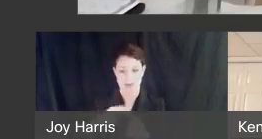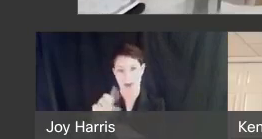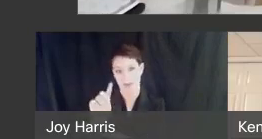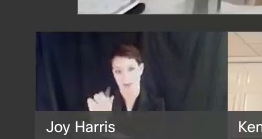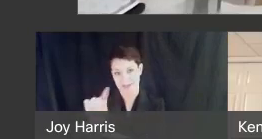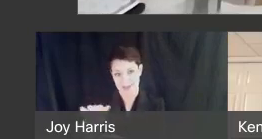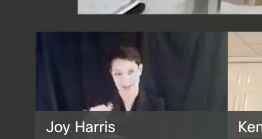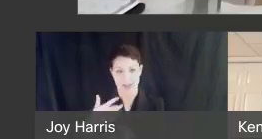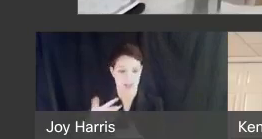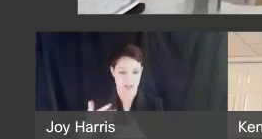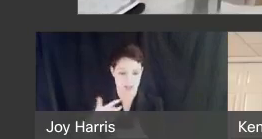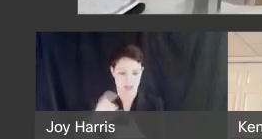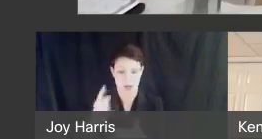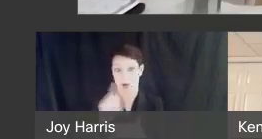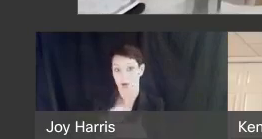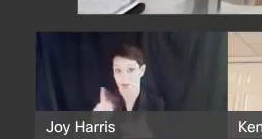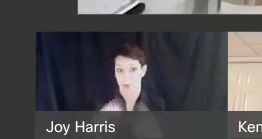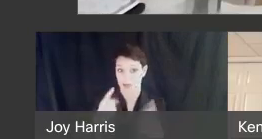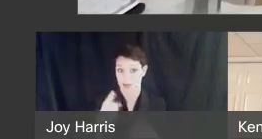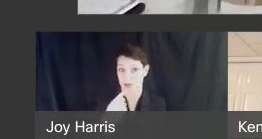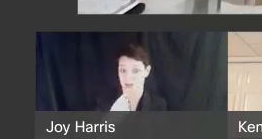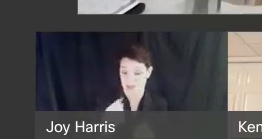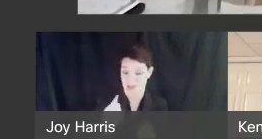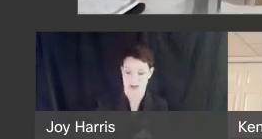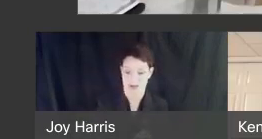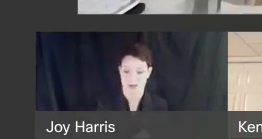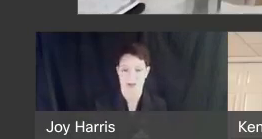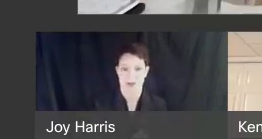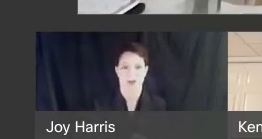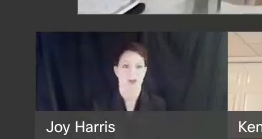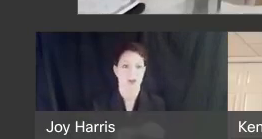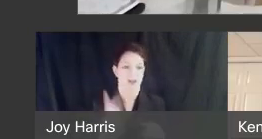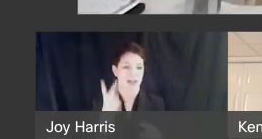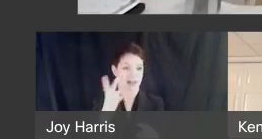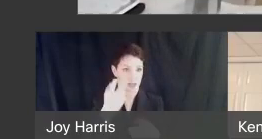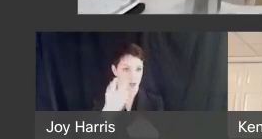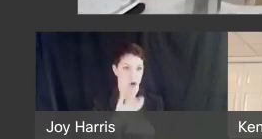now you've been saying you have not been able to see you know the hard numbers behind those state